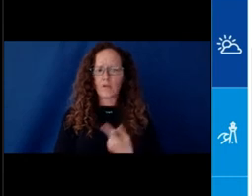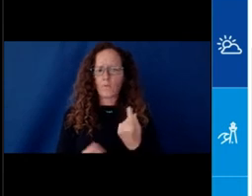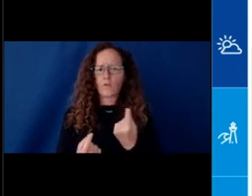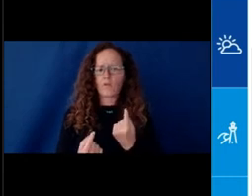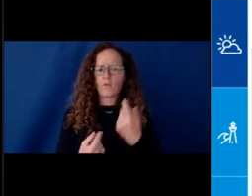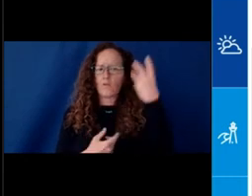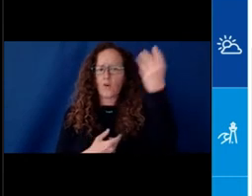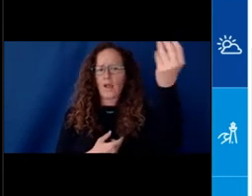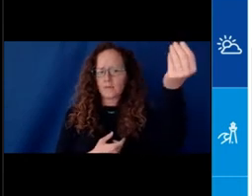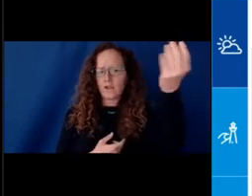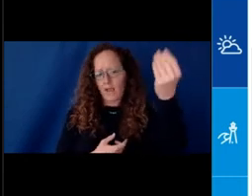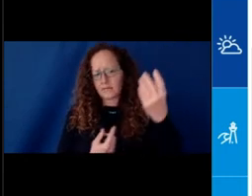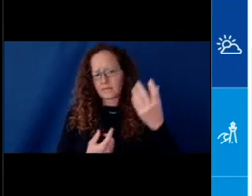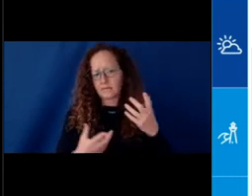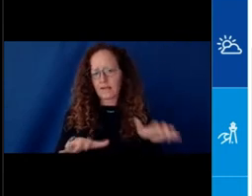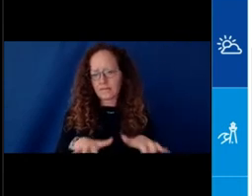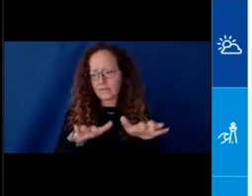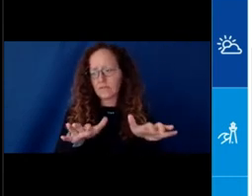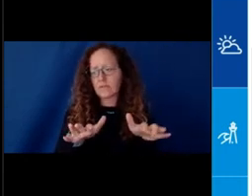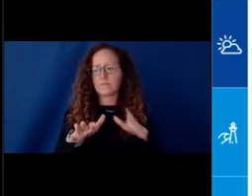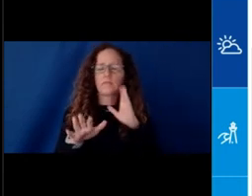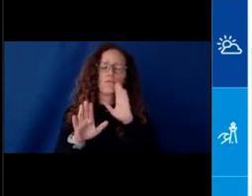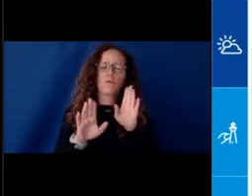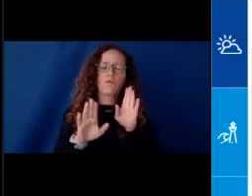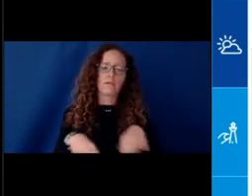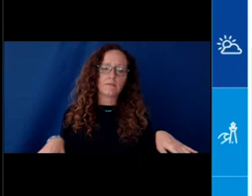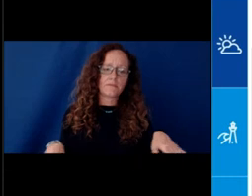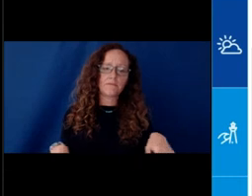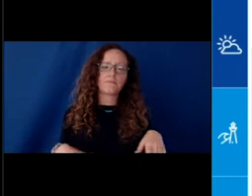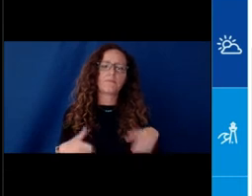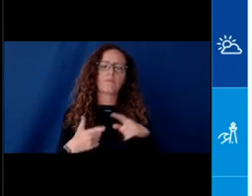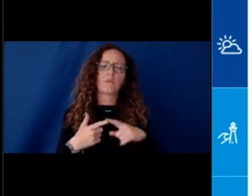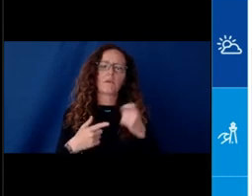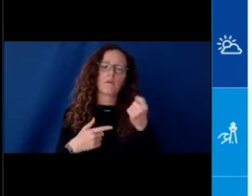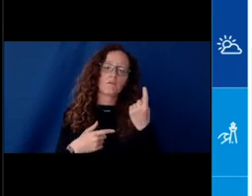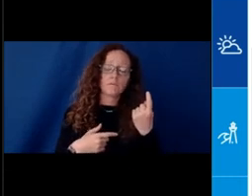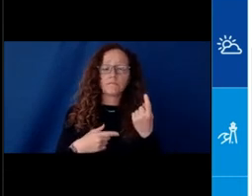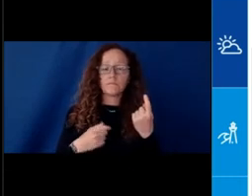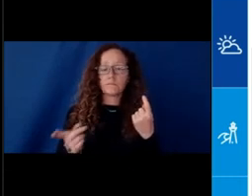along with the lack of any geopolitical borders, have been identified as a big reason for adoption